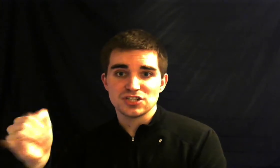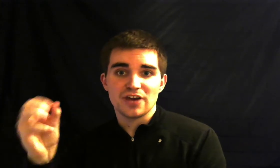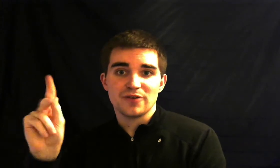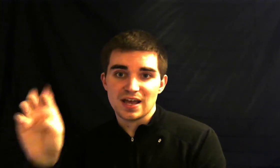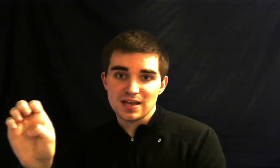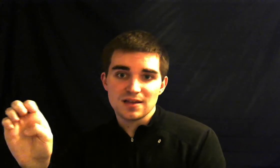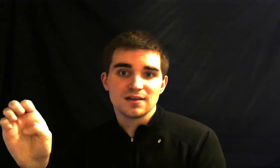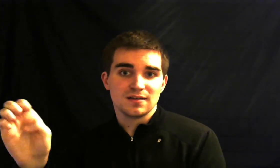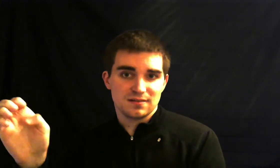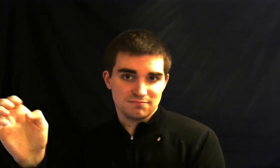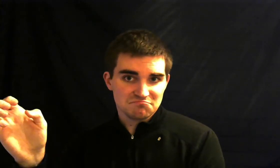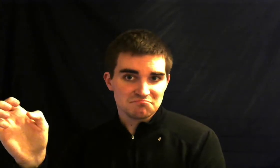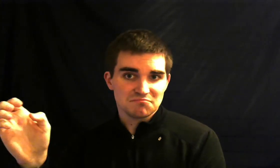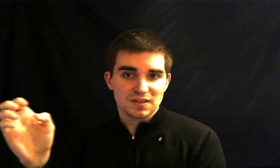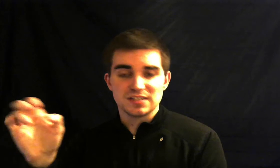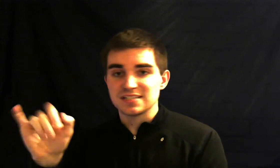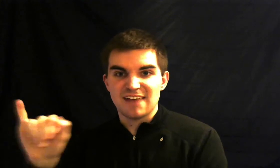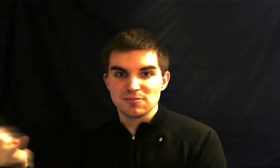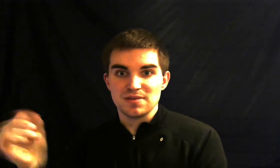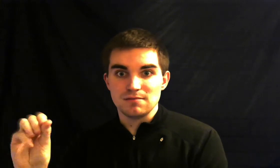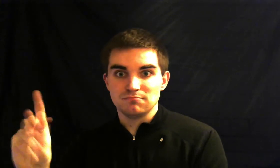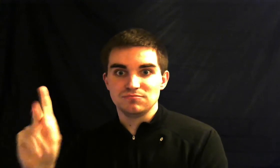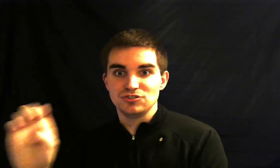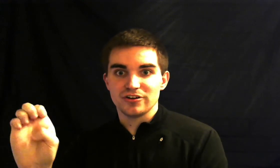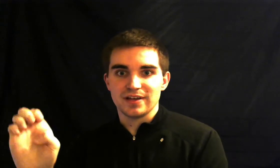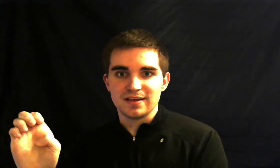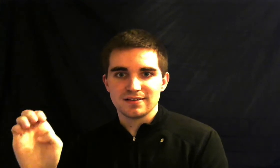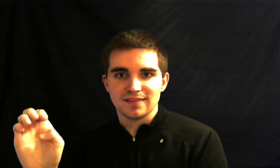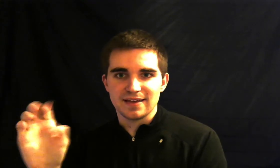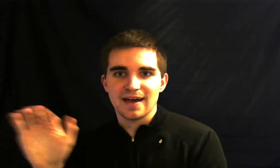J-O-K-E it doesn't have to be jerky like that